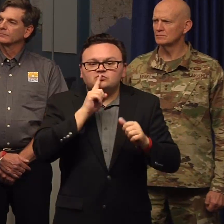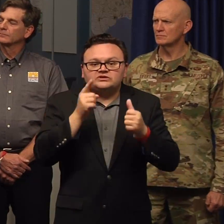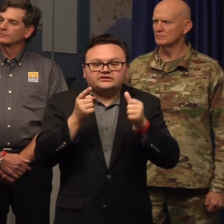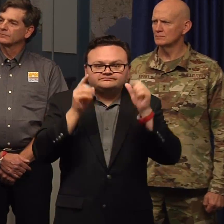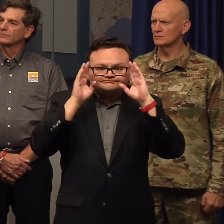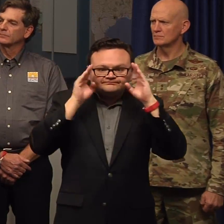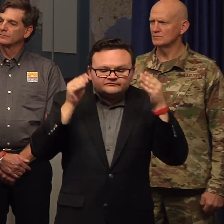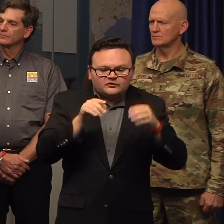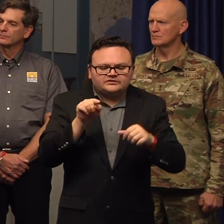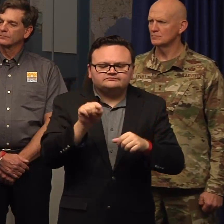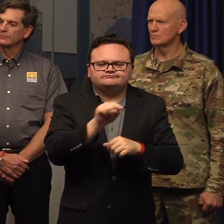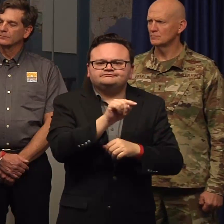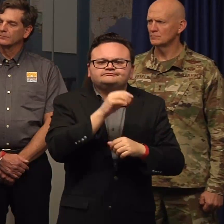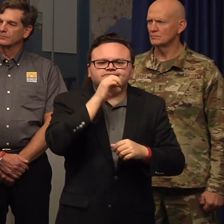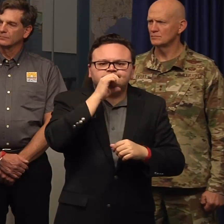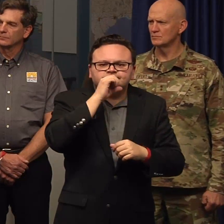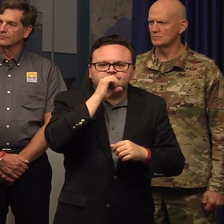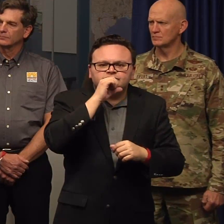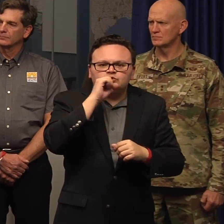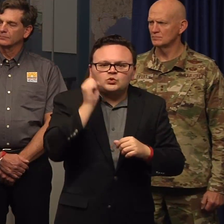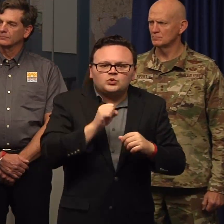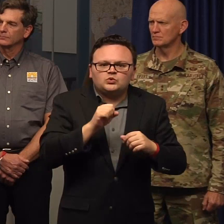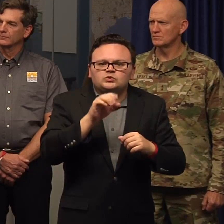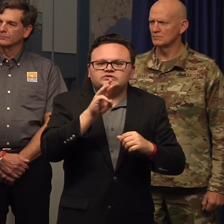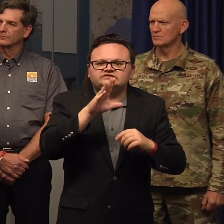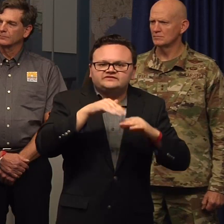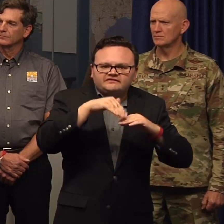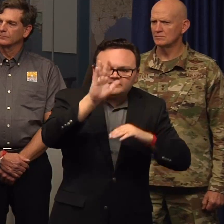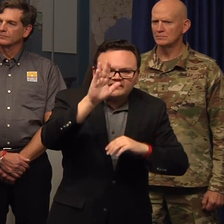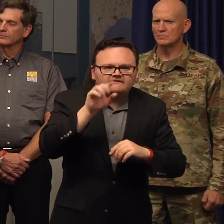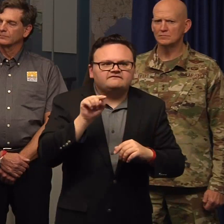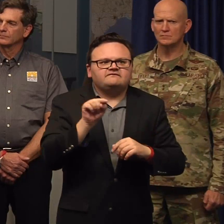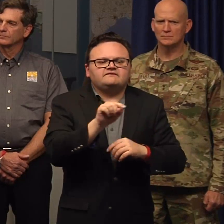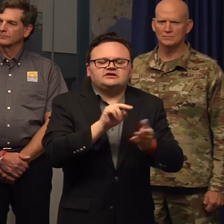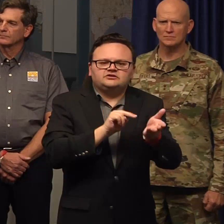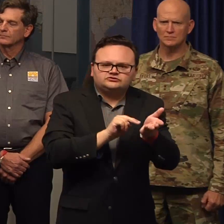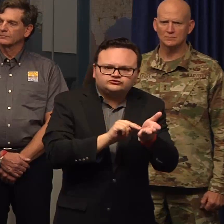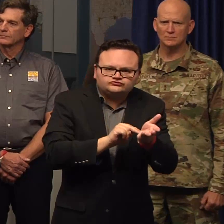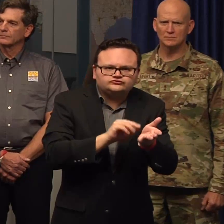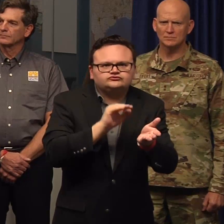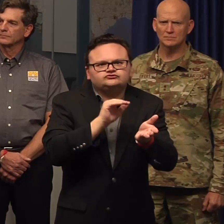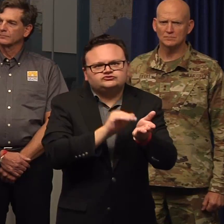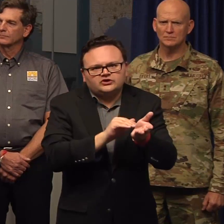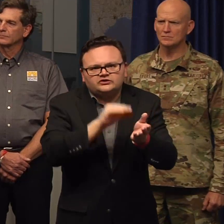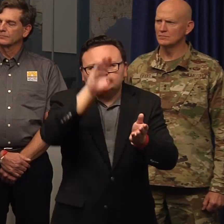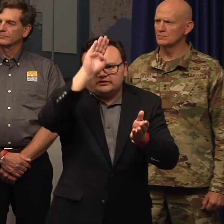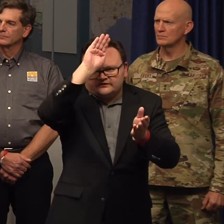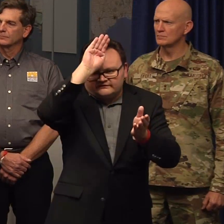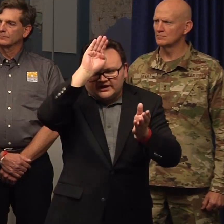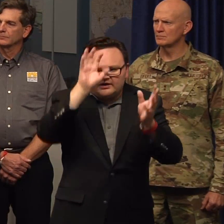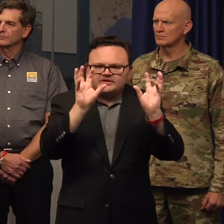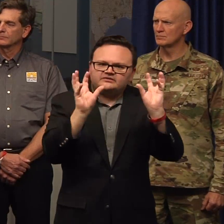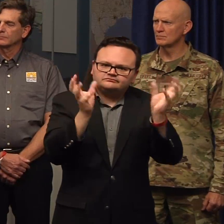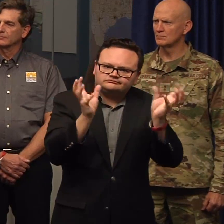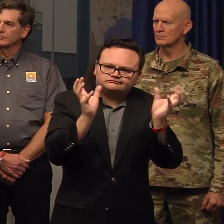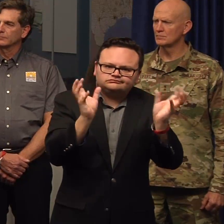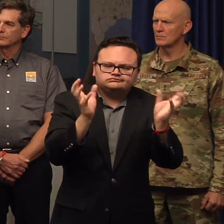START IT BY THE END OF THE WEEK BUT I WOULD CAUTION PEOPLE ON THIS, THE STATES THAT HAVE TRIED THIS, MANY OF THEM HAVE NOT WORKED OUT BECAUSE I THINK THE EXPECTATIONS WERE